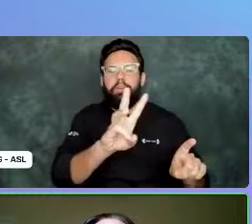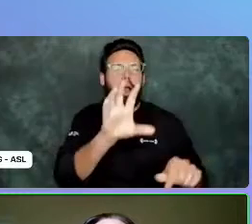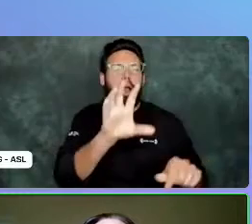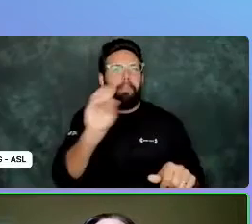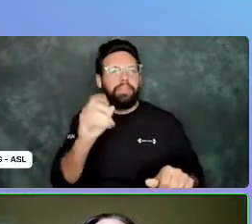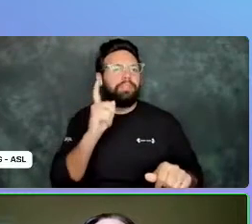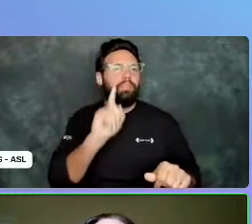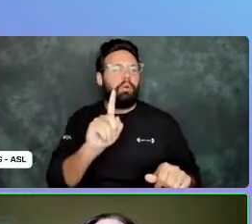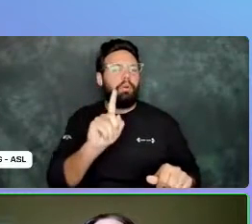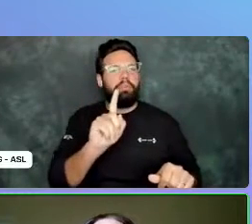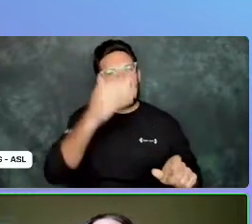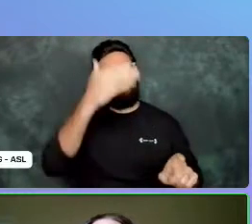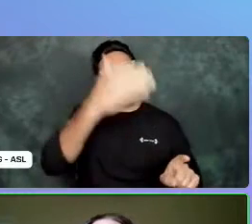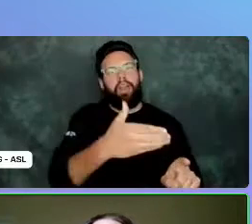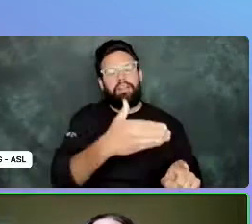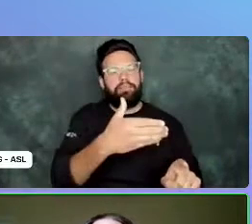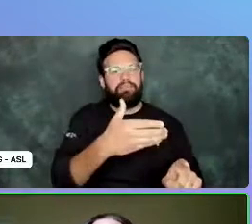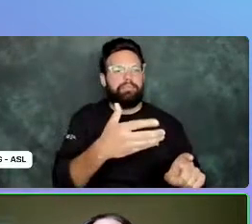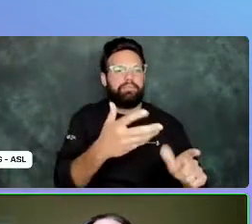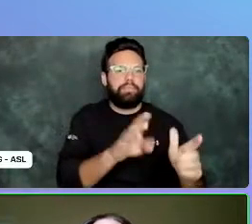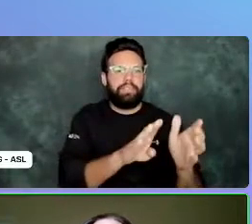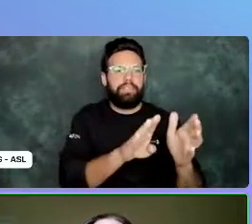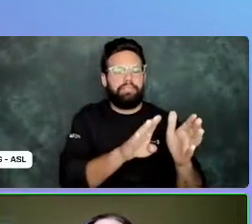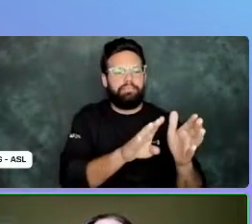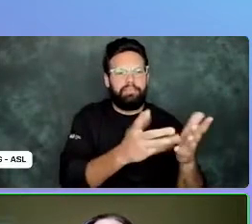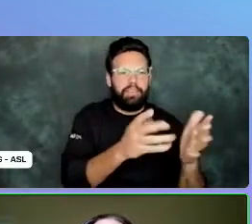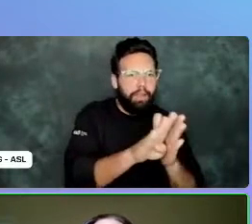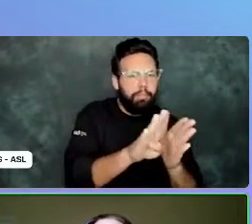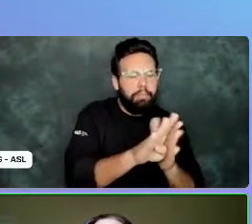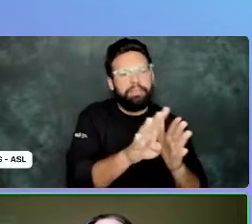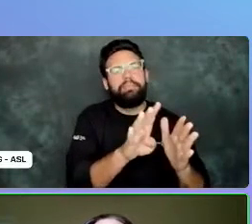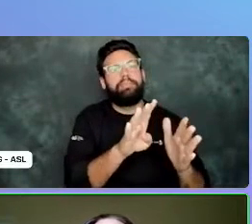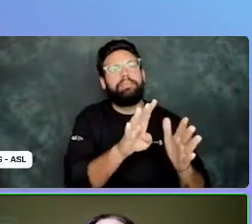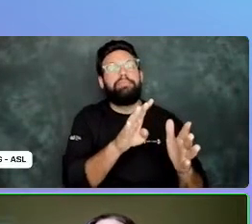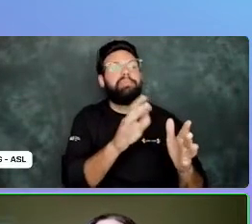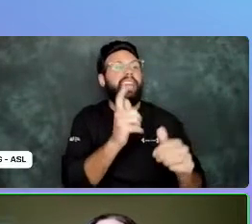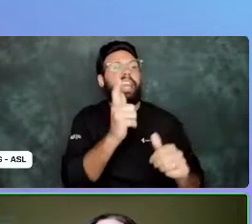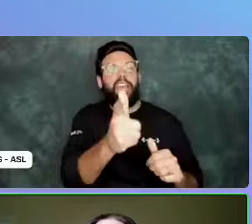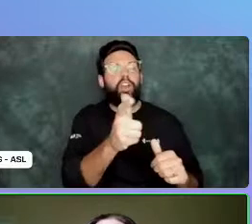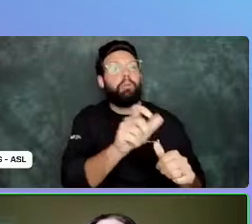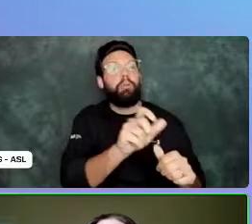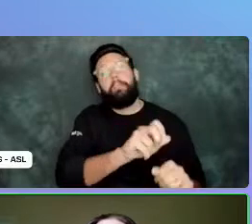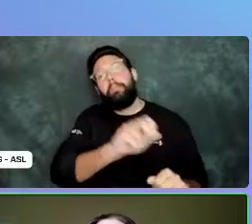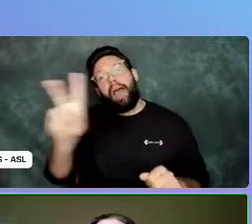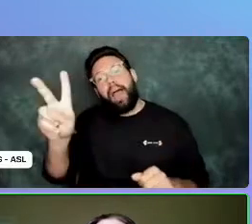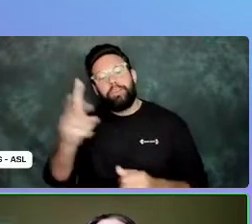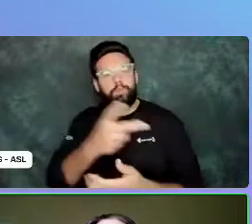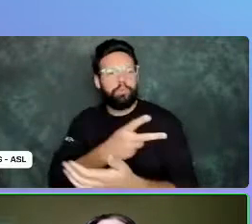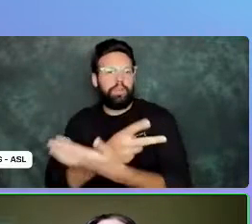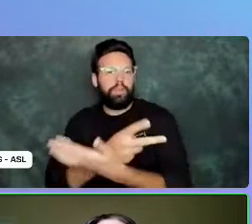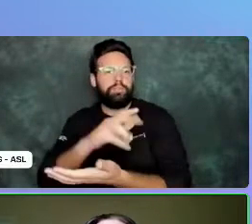back in the and I've worked for a couple sites --